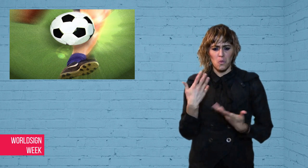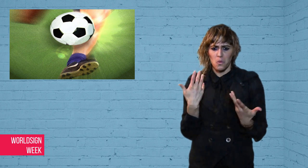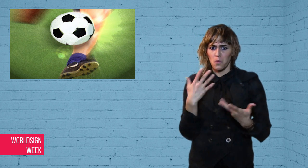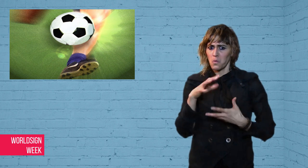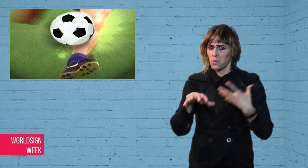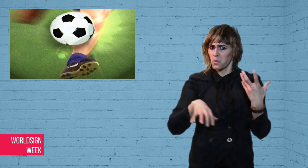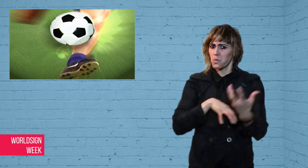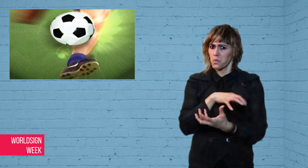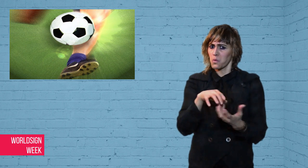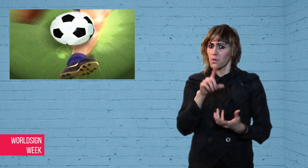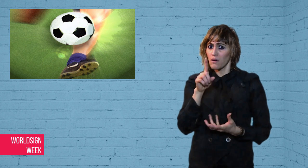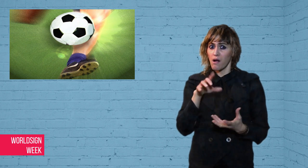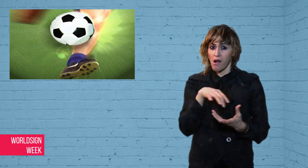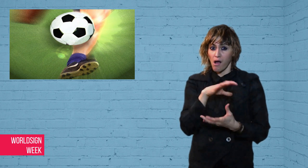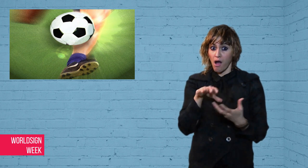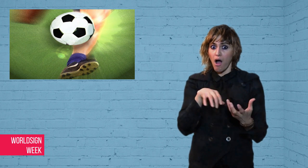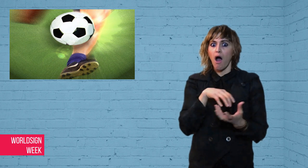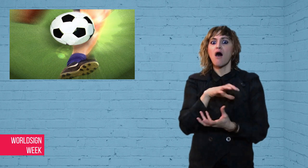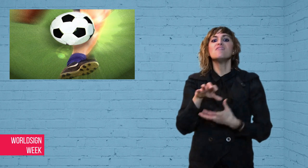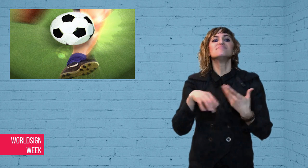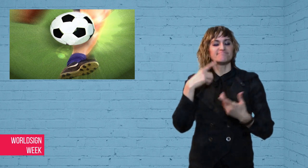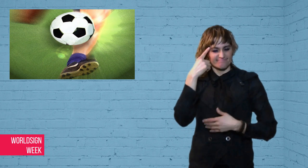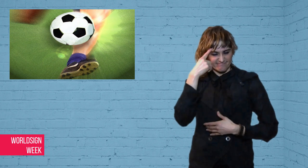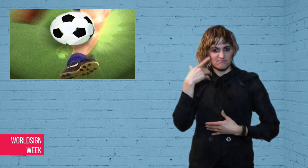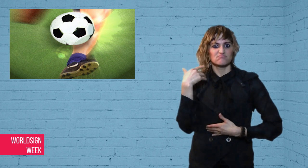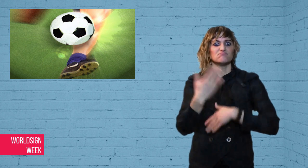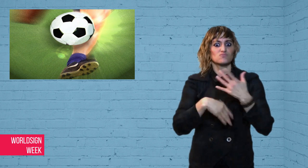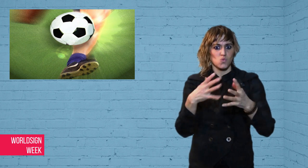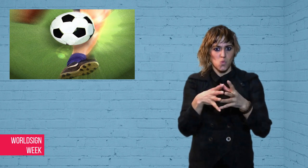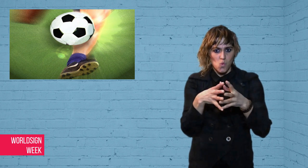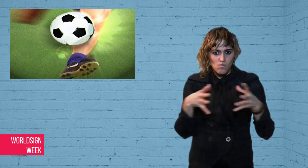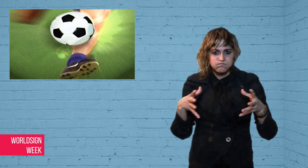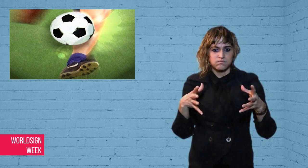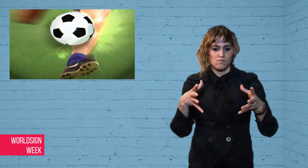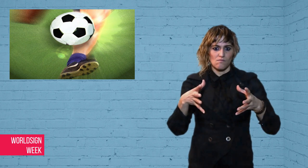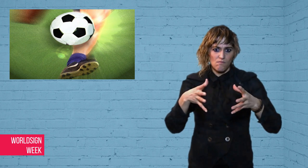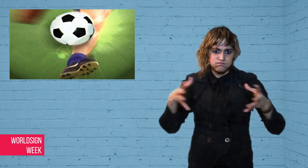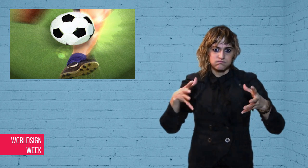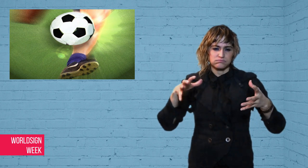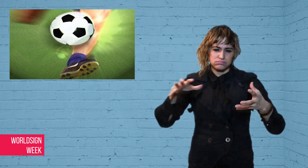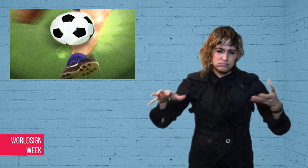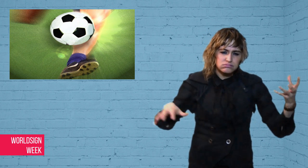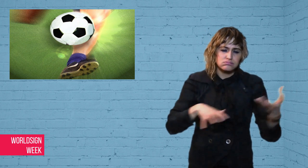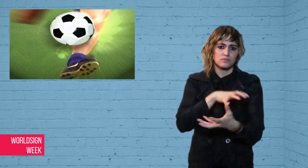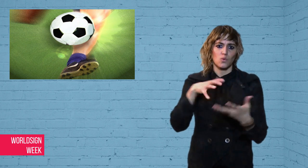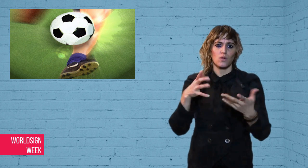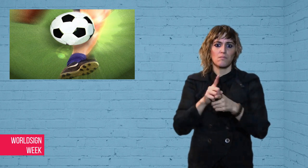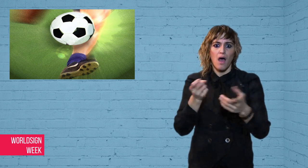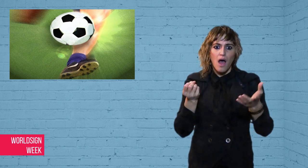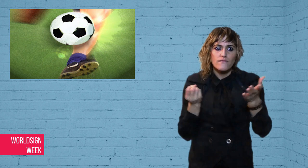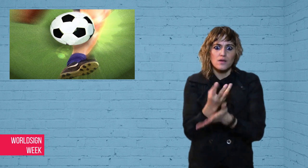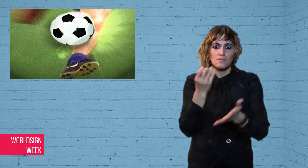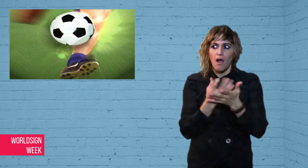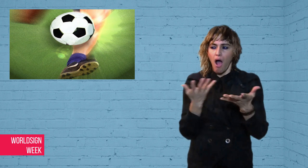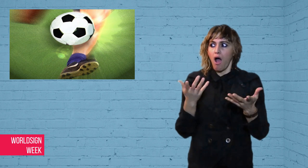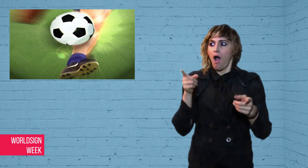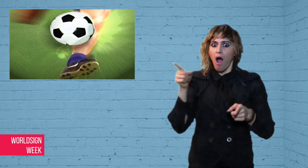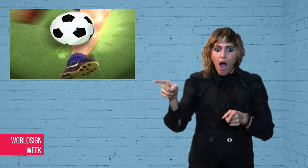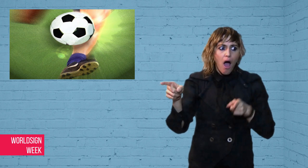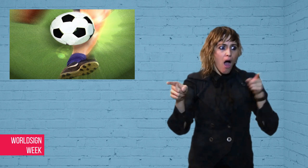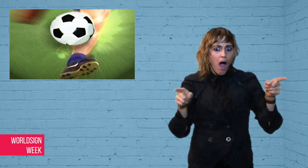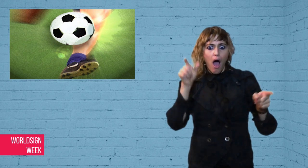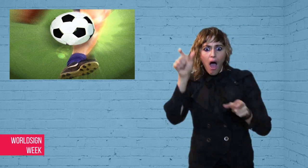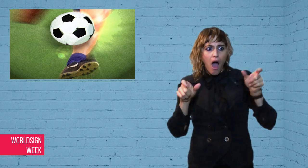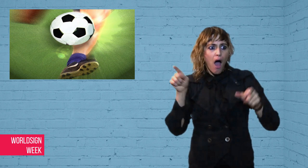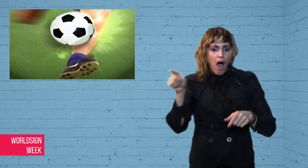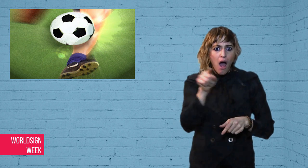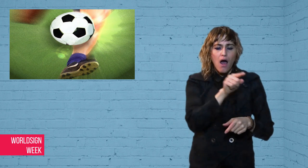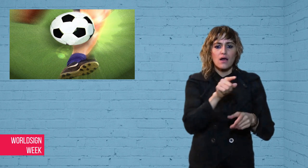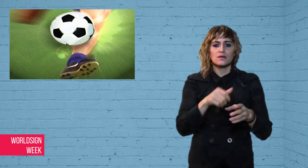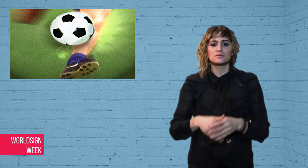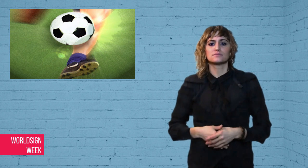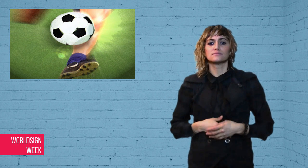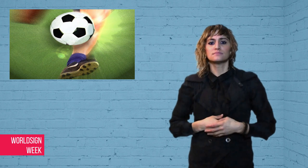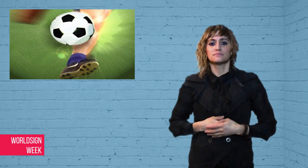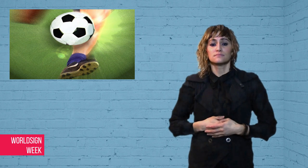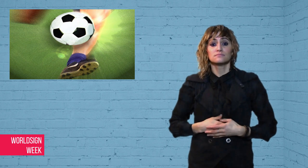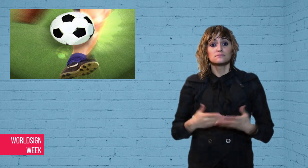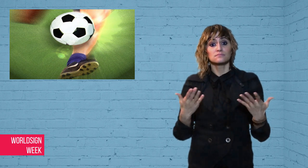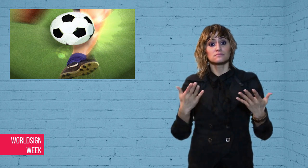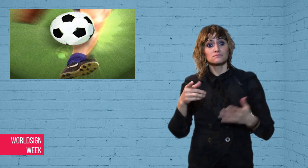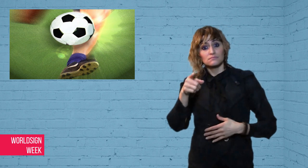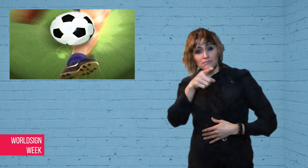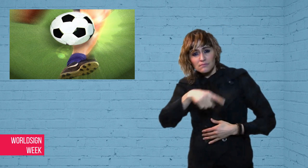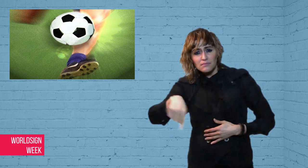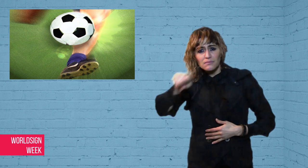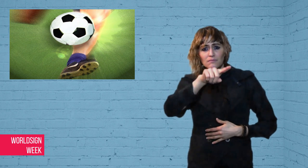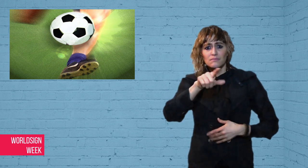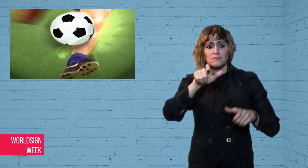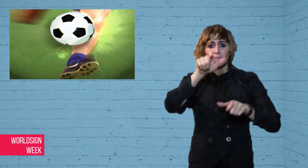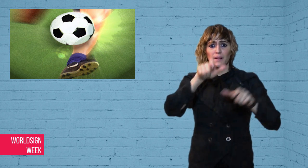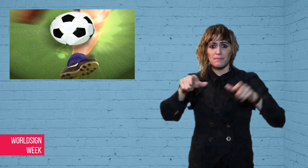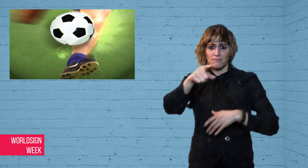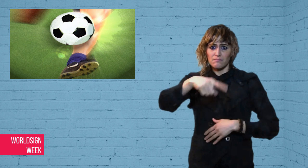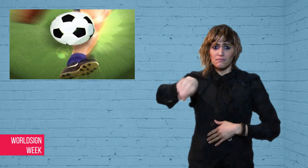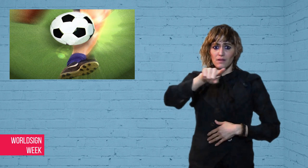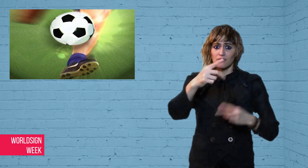if you or anyone you know is being sexually abused,